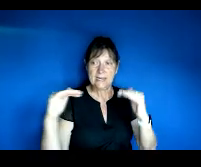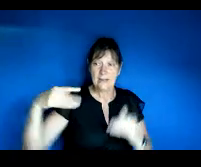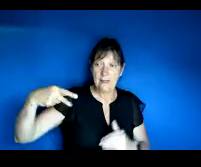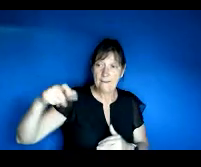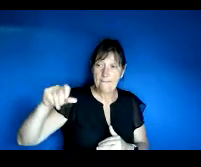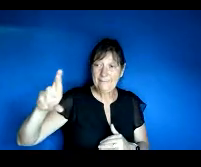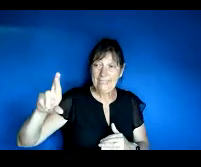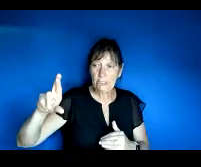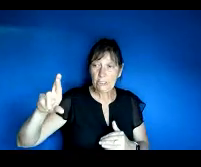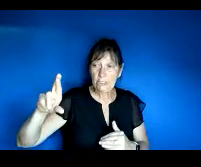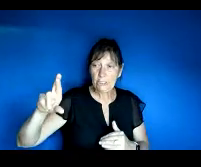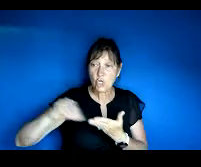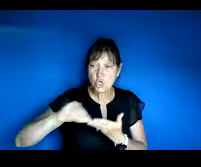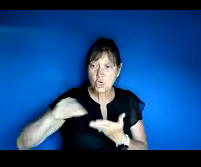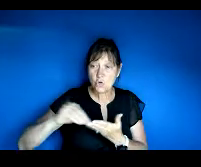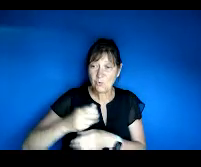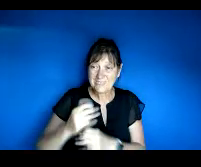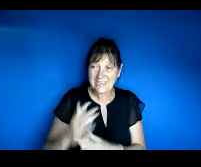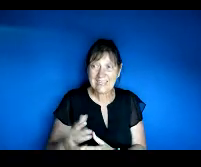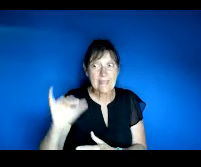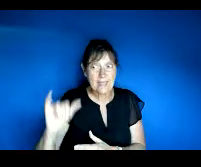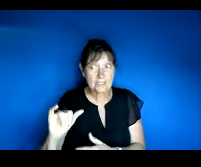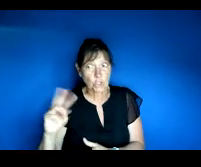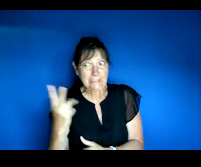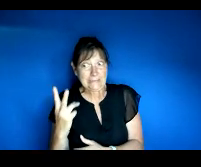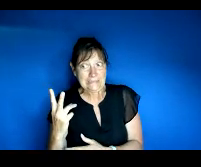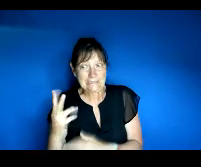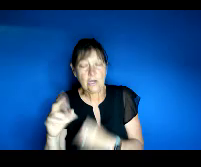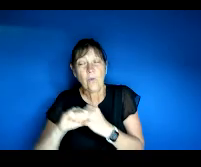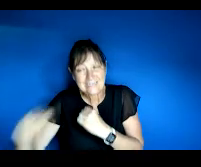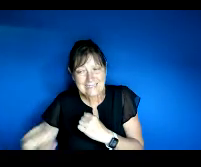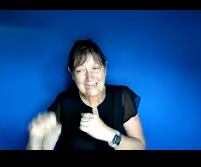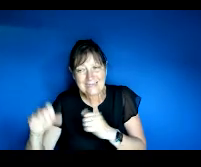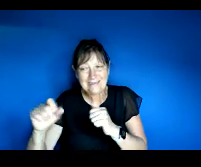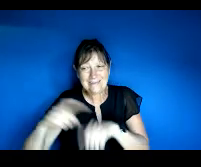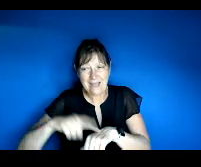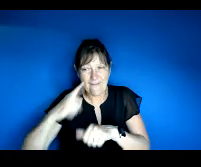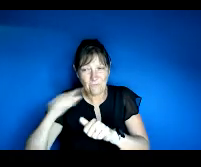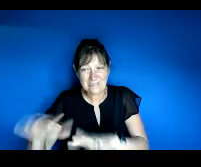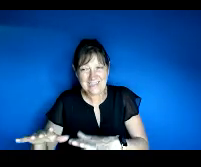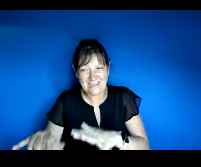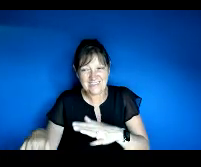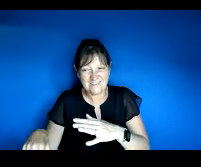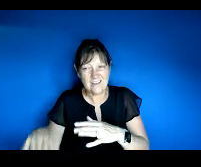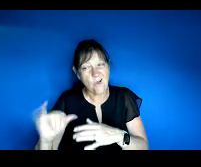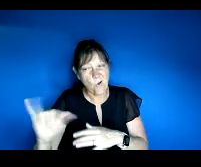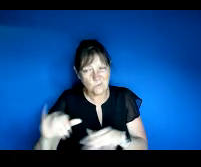is our second most common type of exam accommodations, is a student in the class,